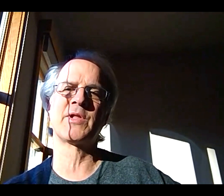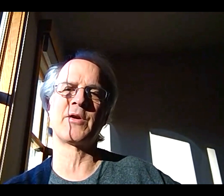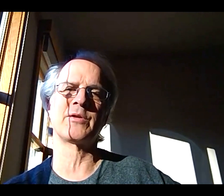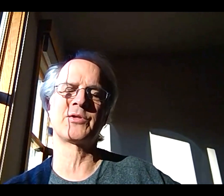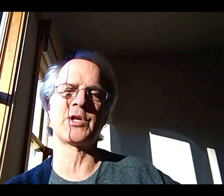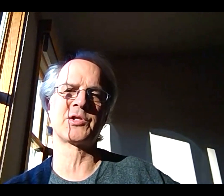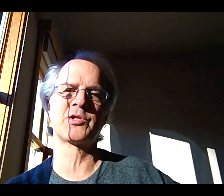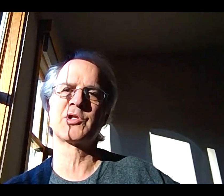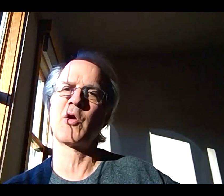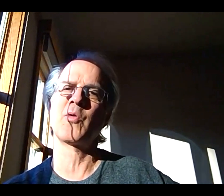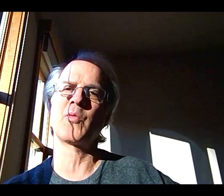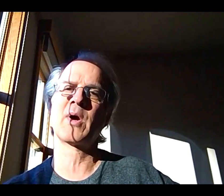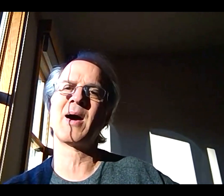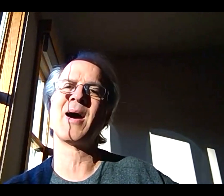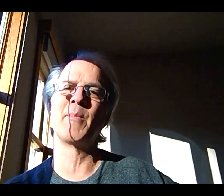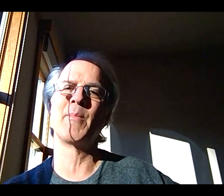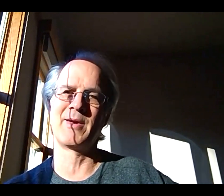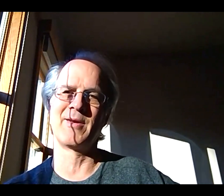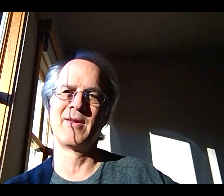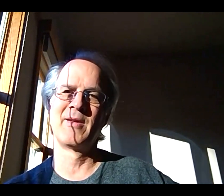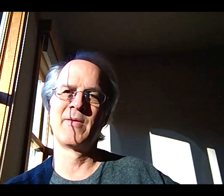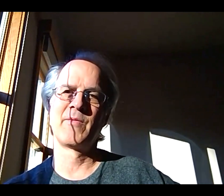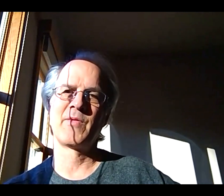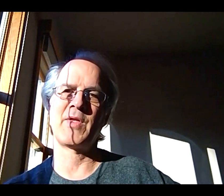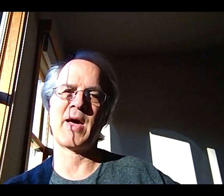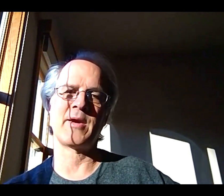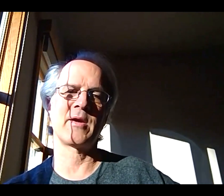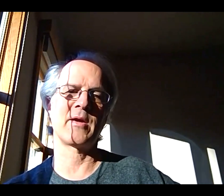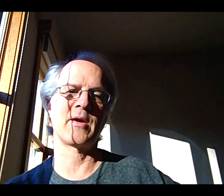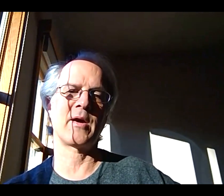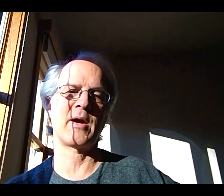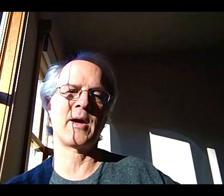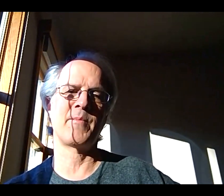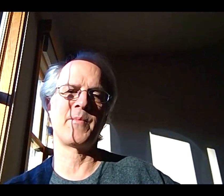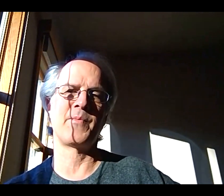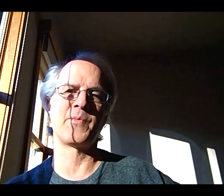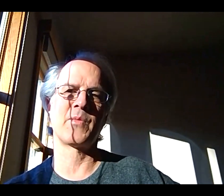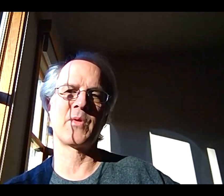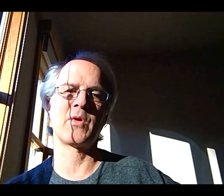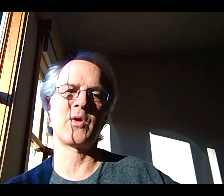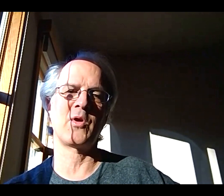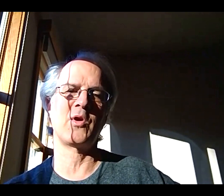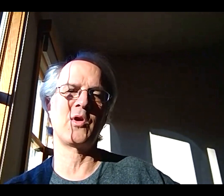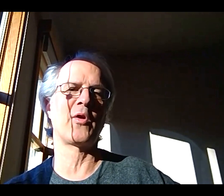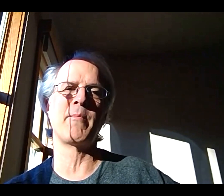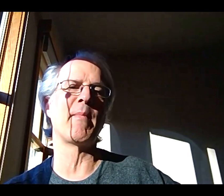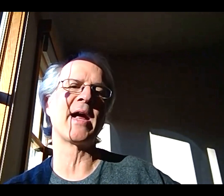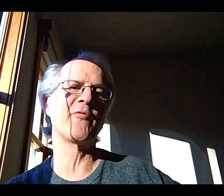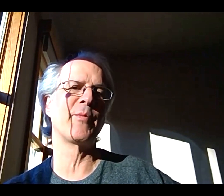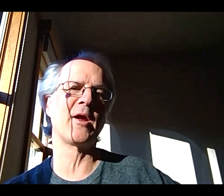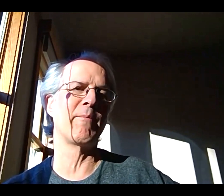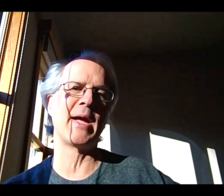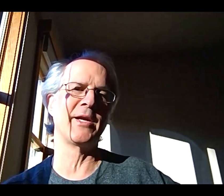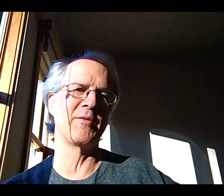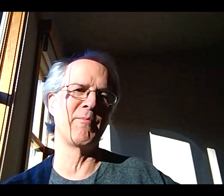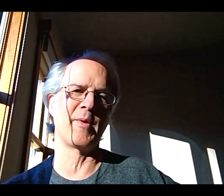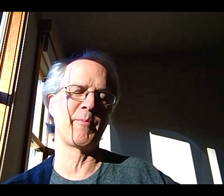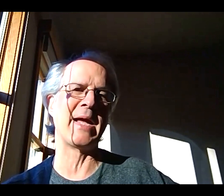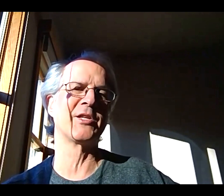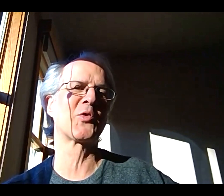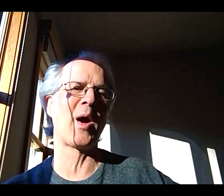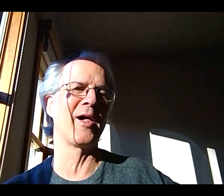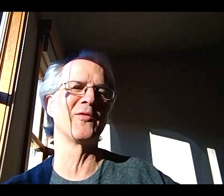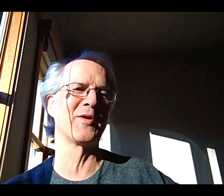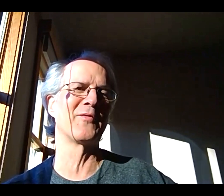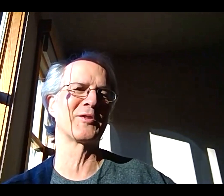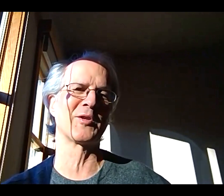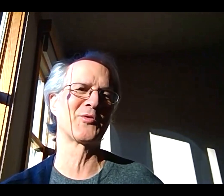that are just so common that, you know, they might have been on page 12 of the search